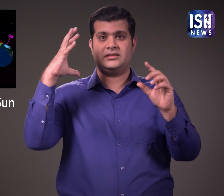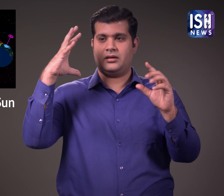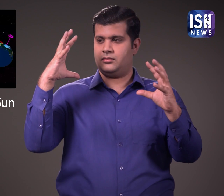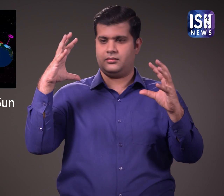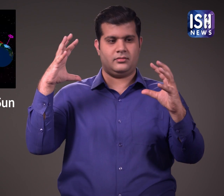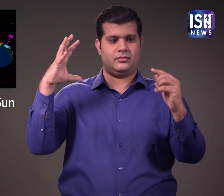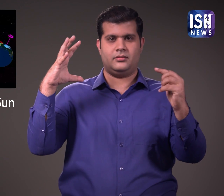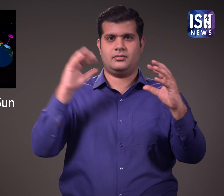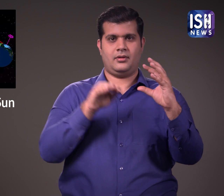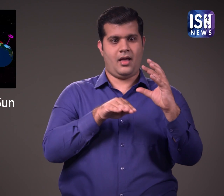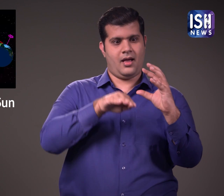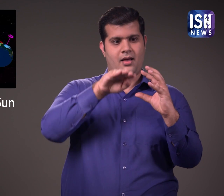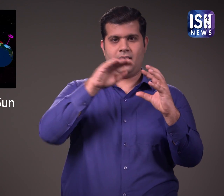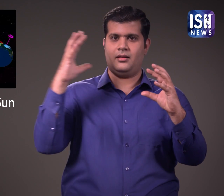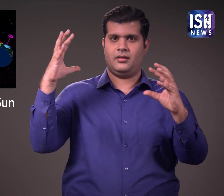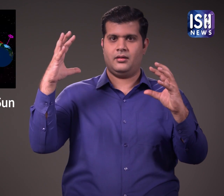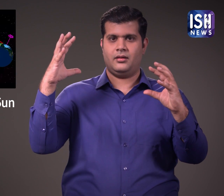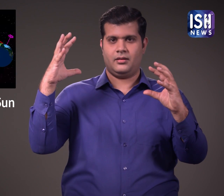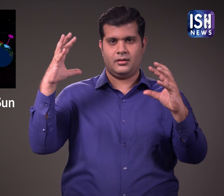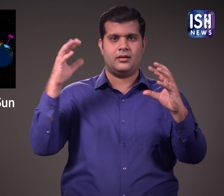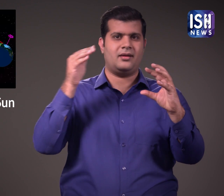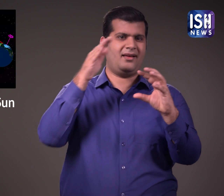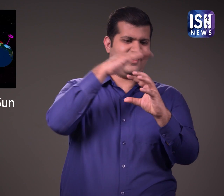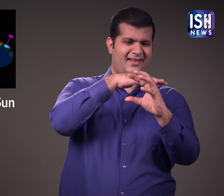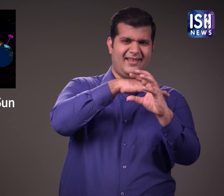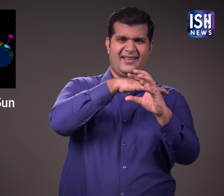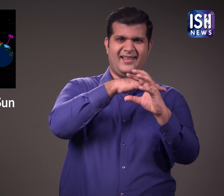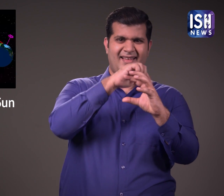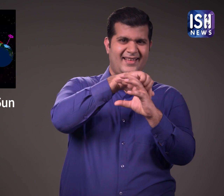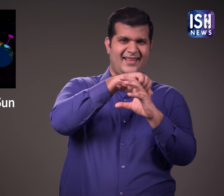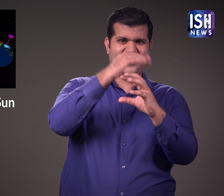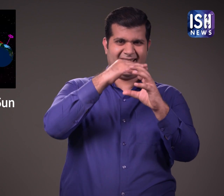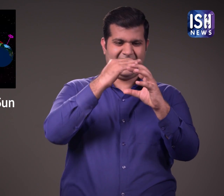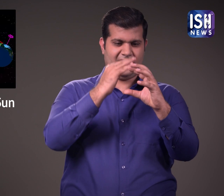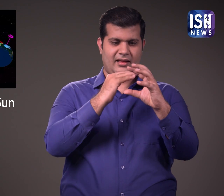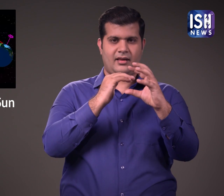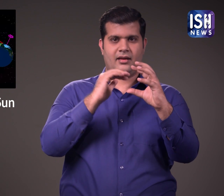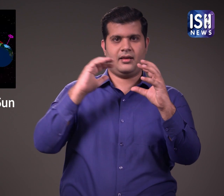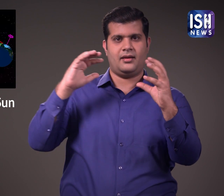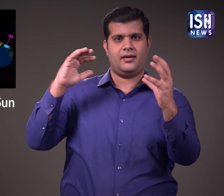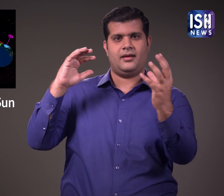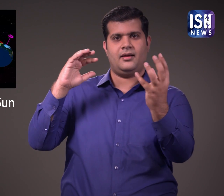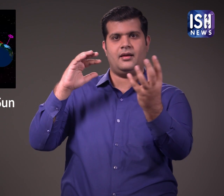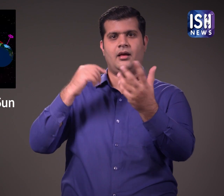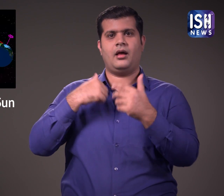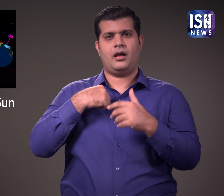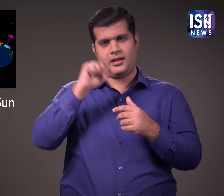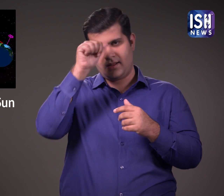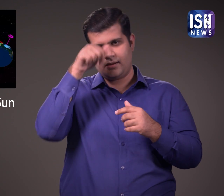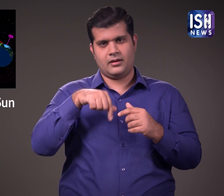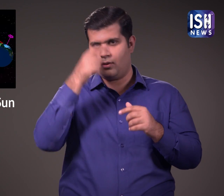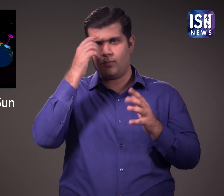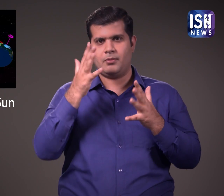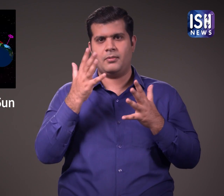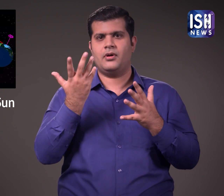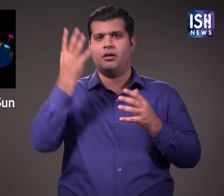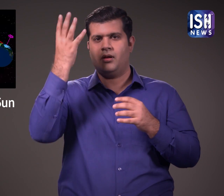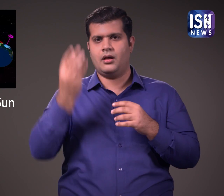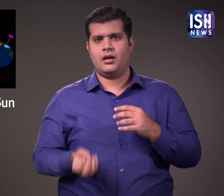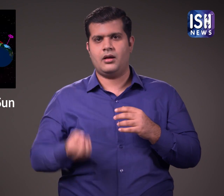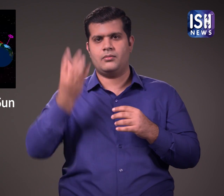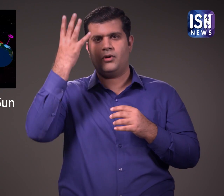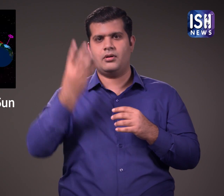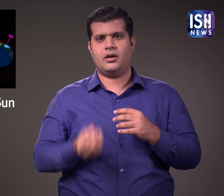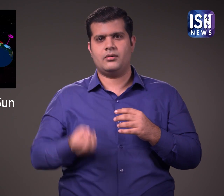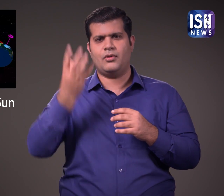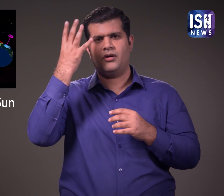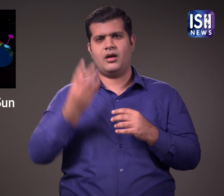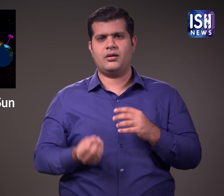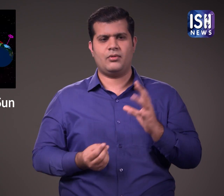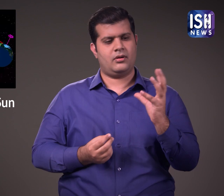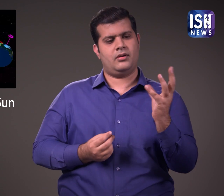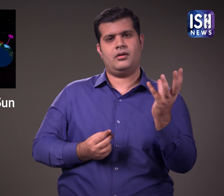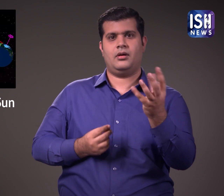When the earth revolves, countries like India which are lower down, do not face any problems as we have proper day and night cycles.